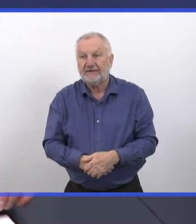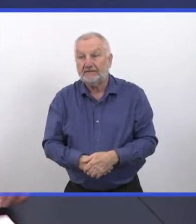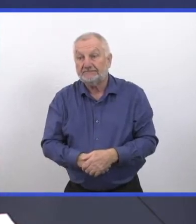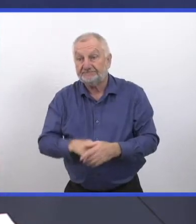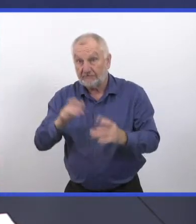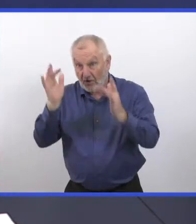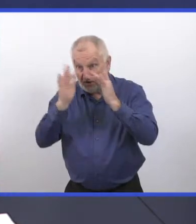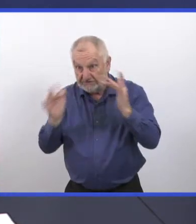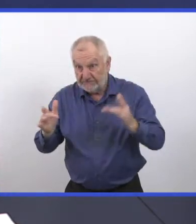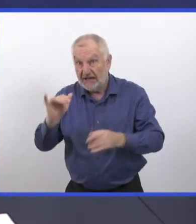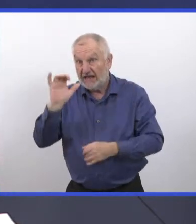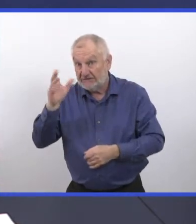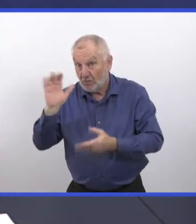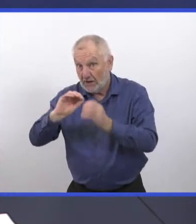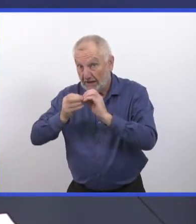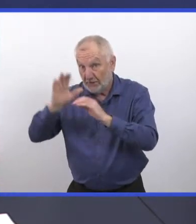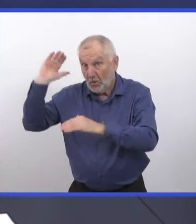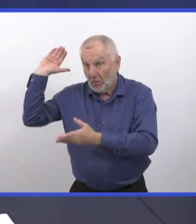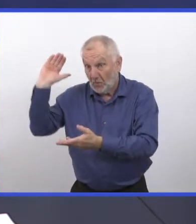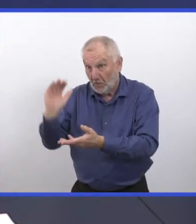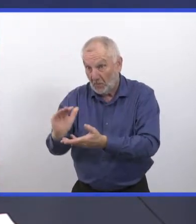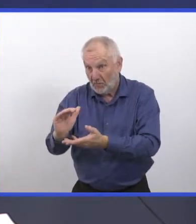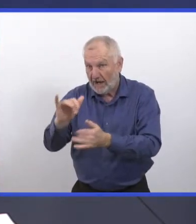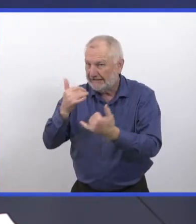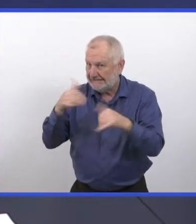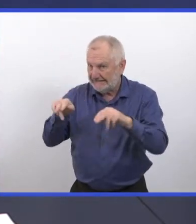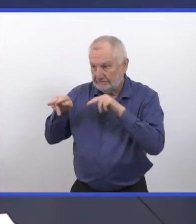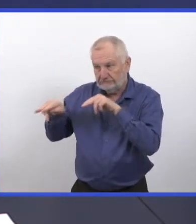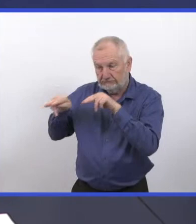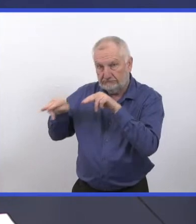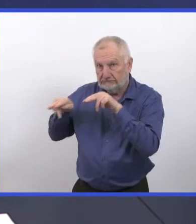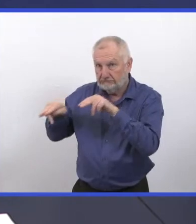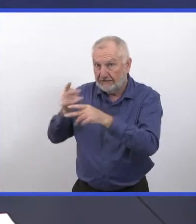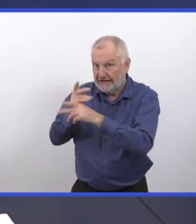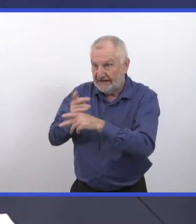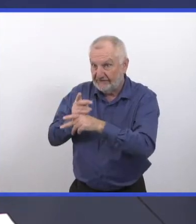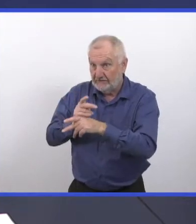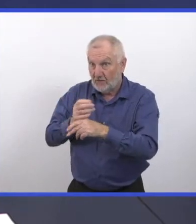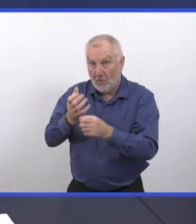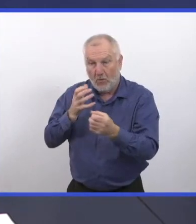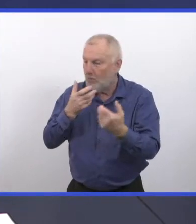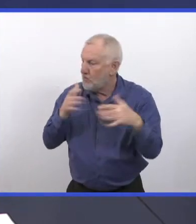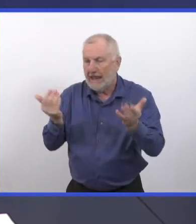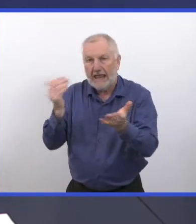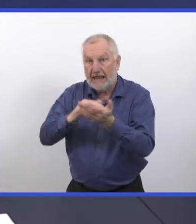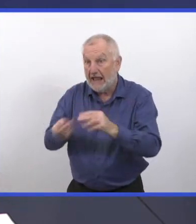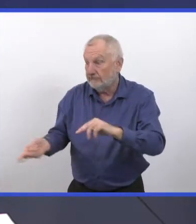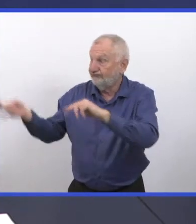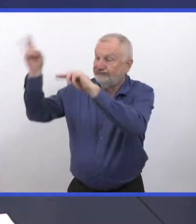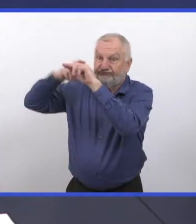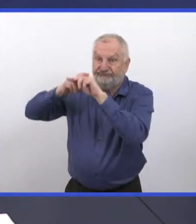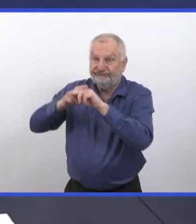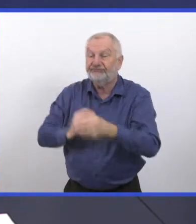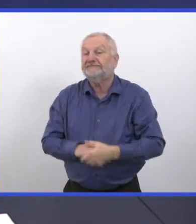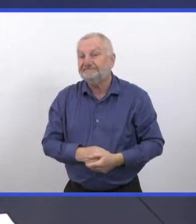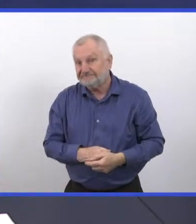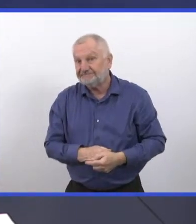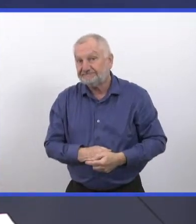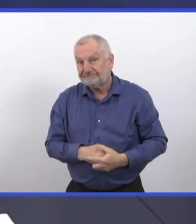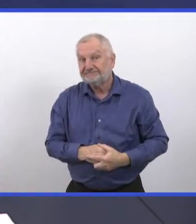What is more important about mask use is using a mask properly. So when you put on a mask again, you want to wash your hands before and after you put on the mask.